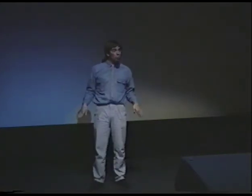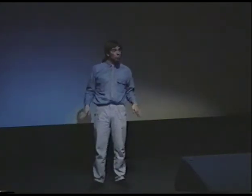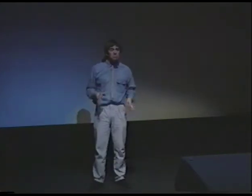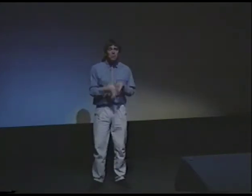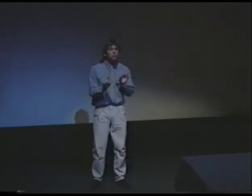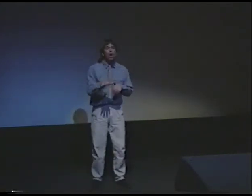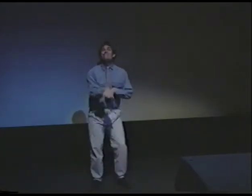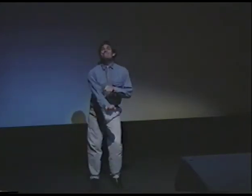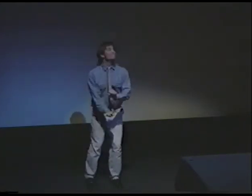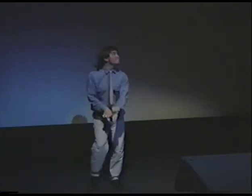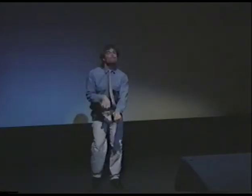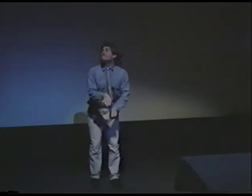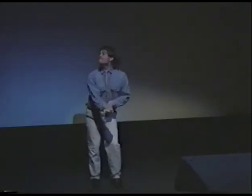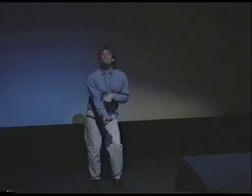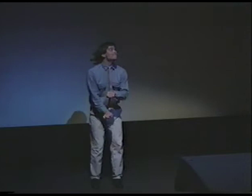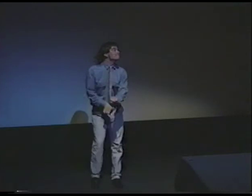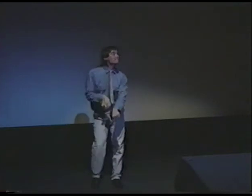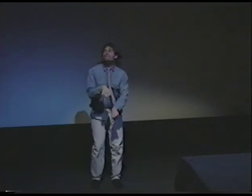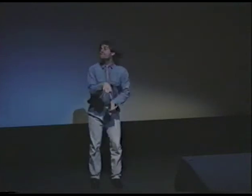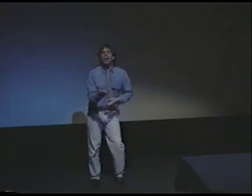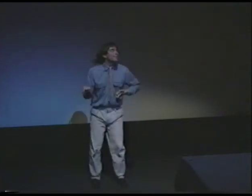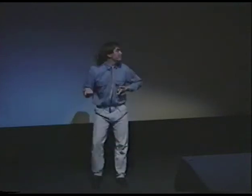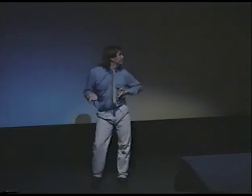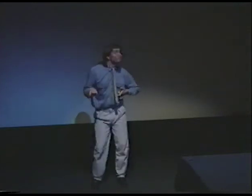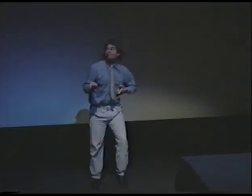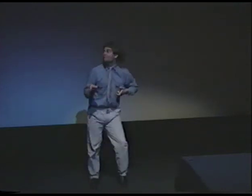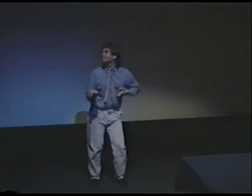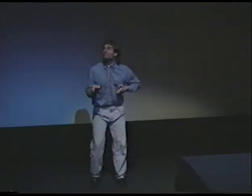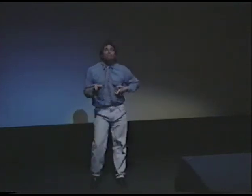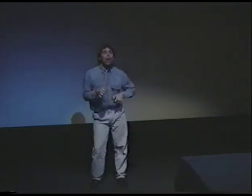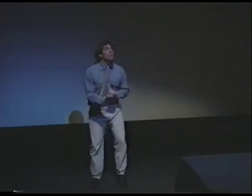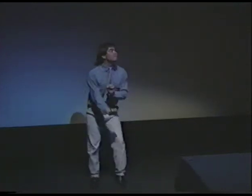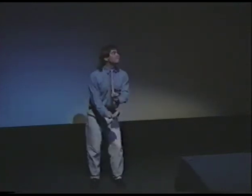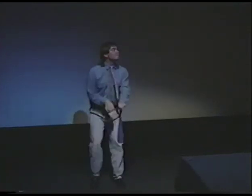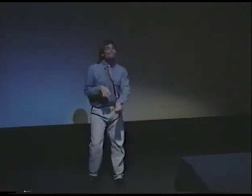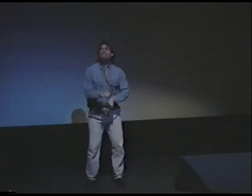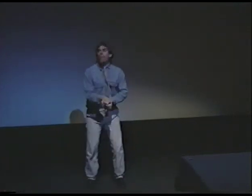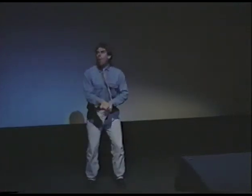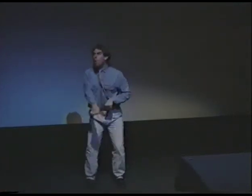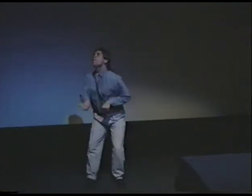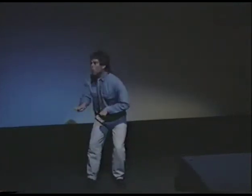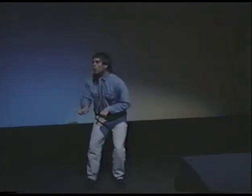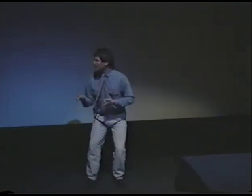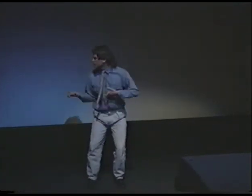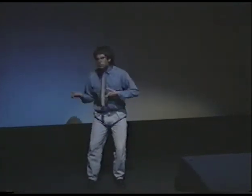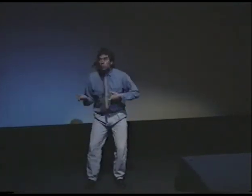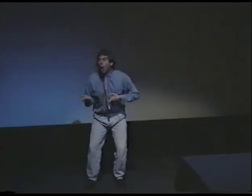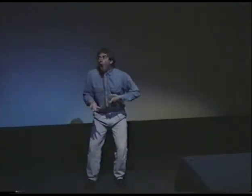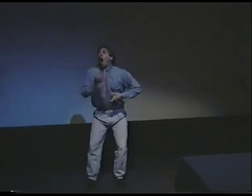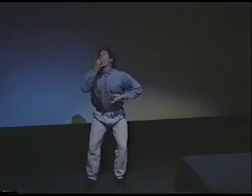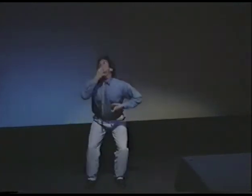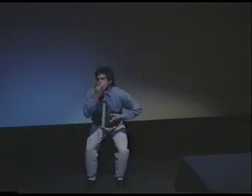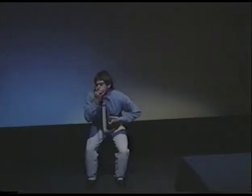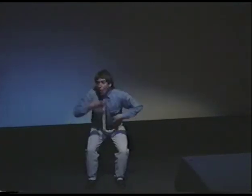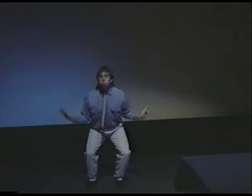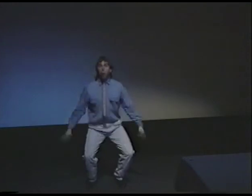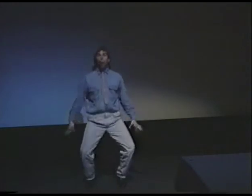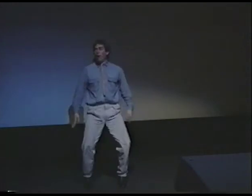There was a dog, a bird. There's a dog and the hunter. The dog, pointing. The hunter whistles.